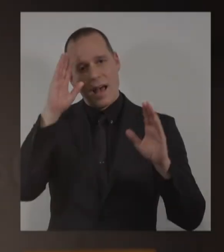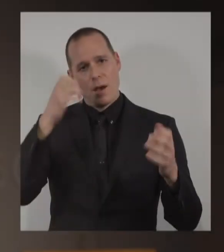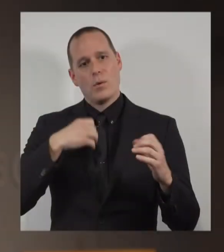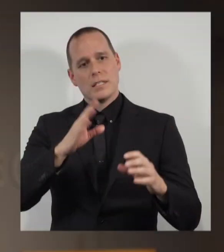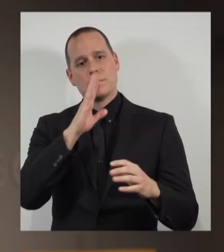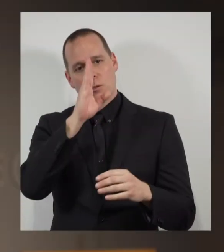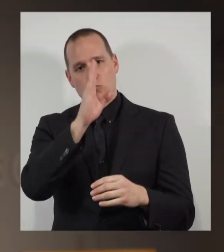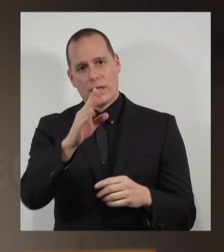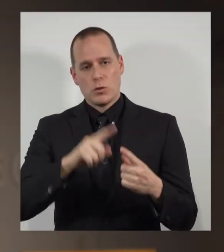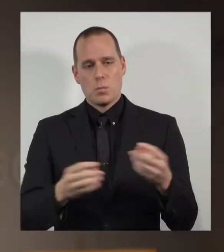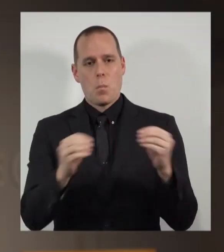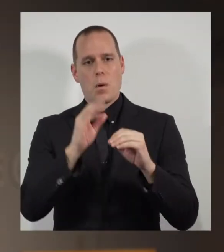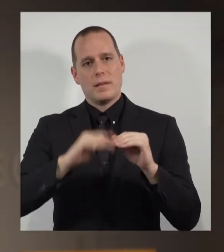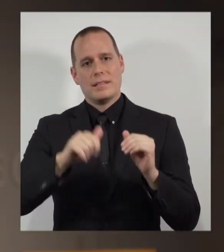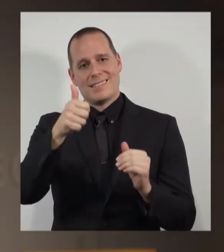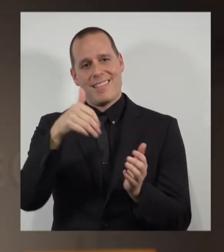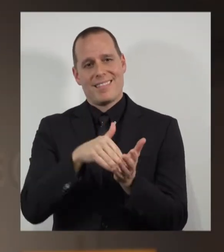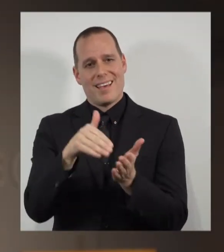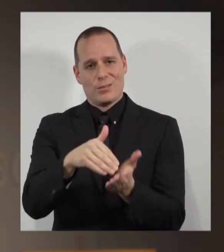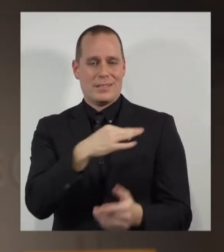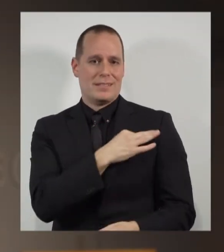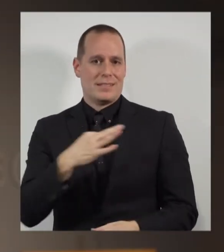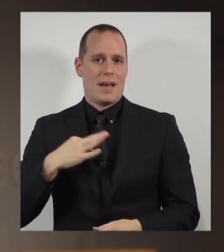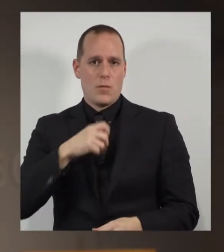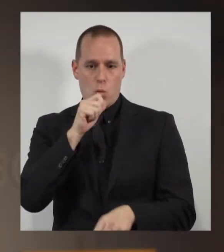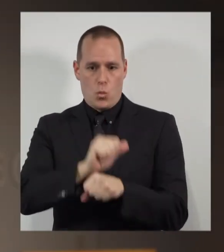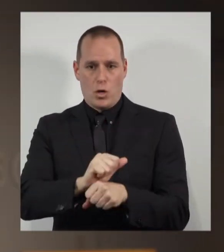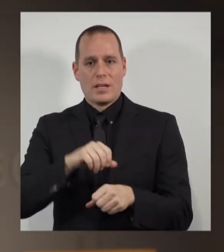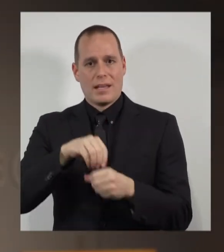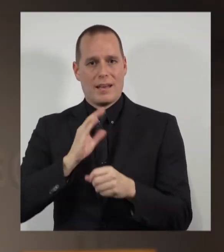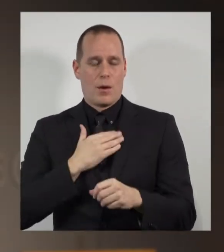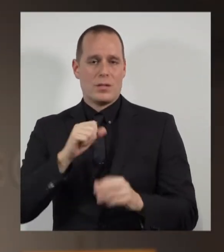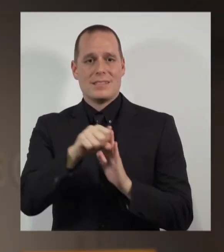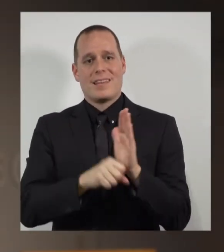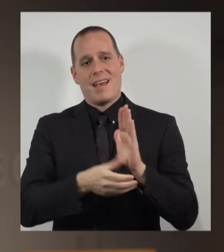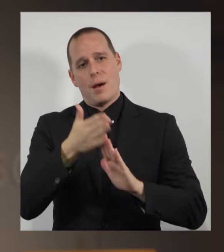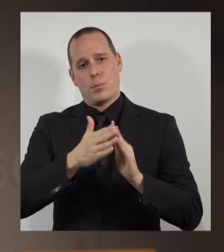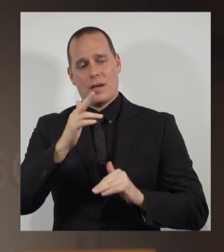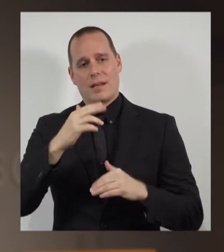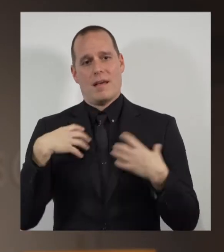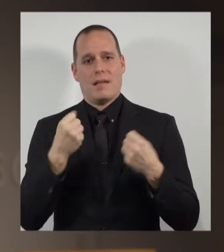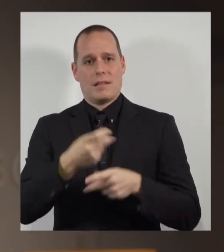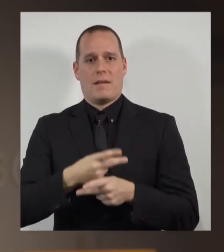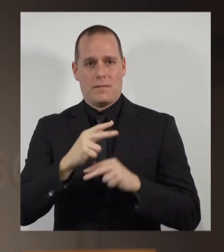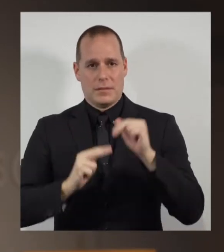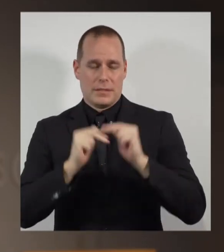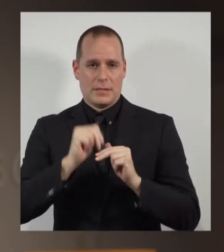I want to speak directly to the more than 10,000 staff who work in our state operated healthcare facilities.